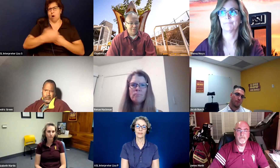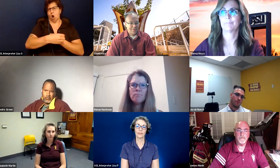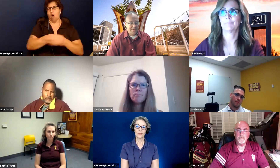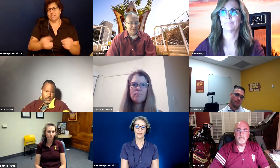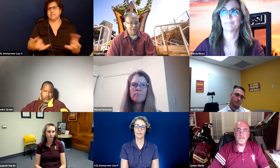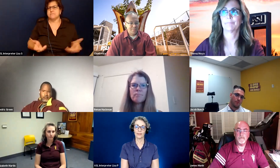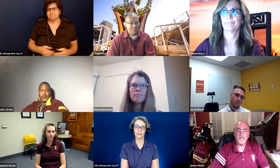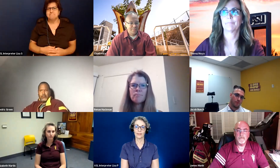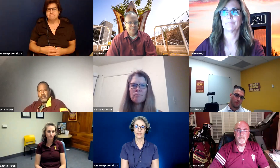Thank again.